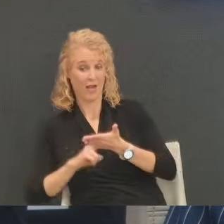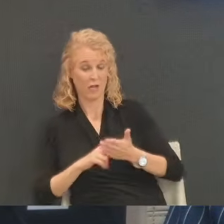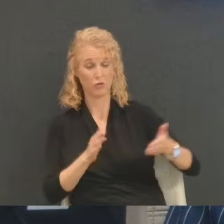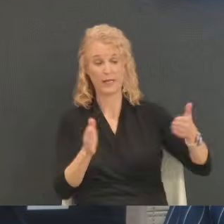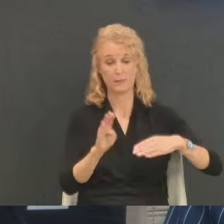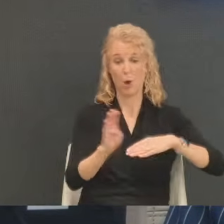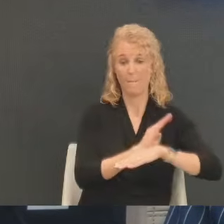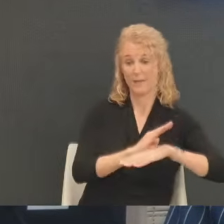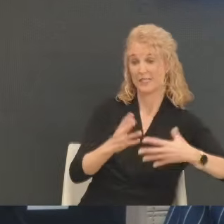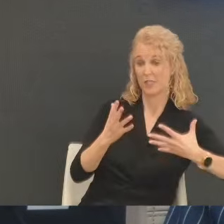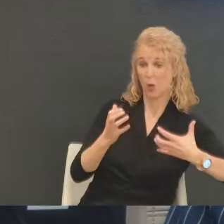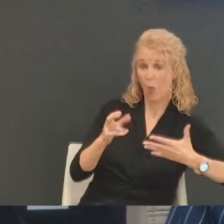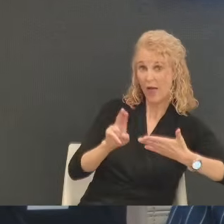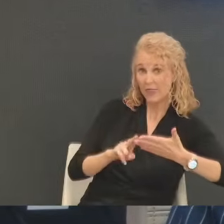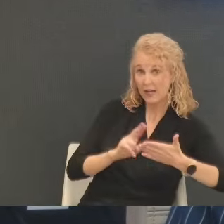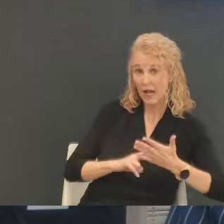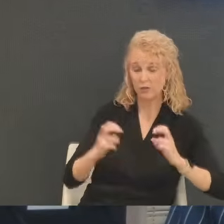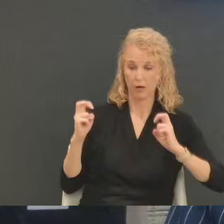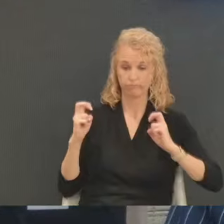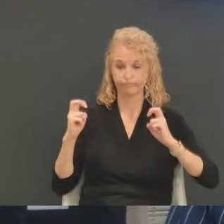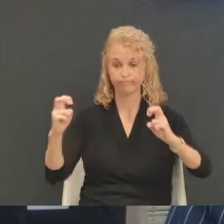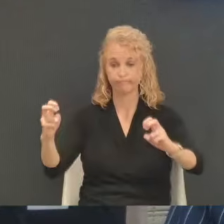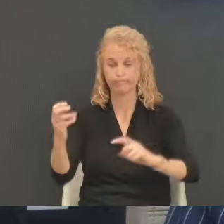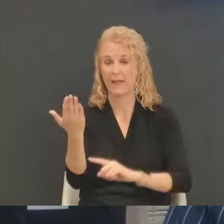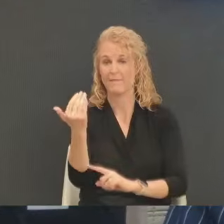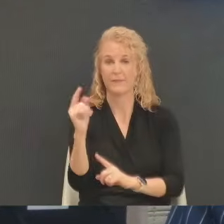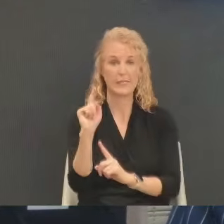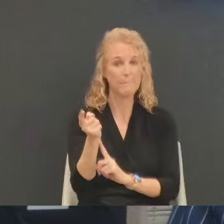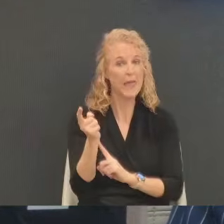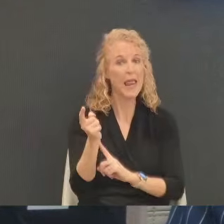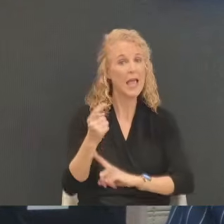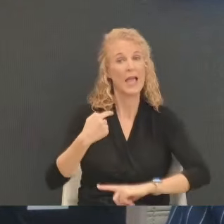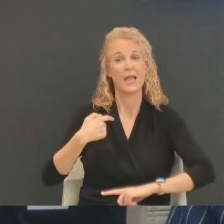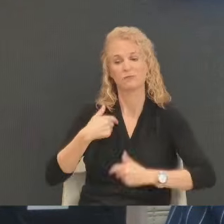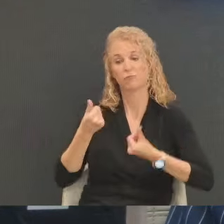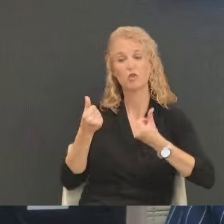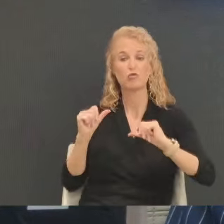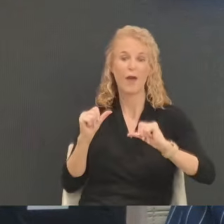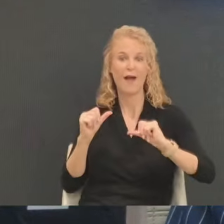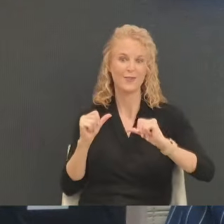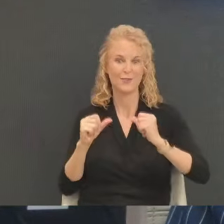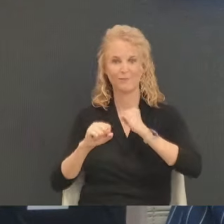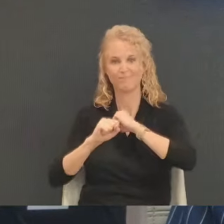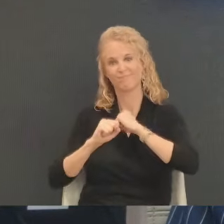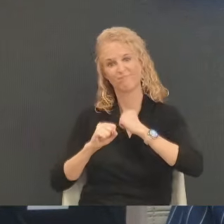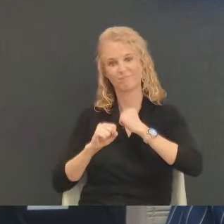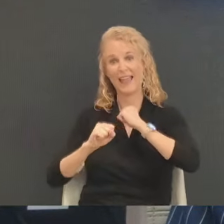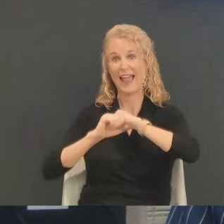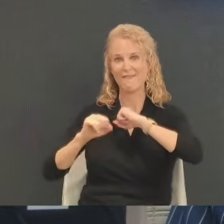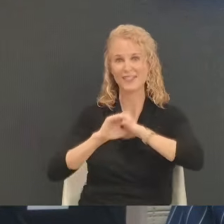get to sit down with them for 15 minutes and try to sell your business. 3CDC, CHA, Cincinnati